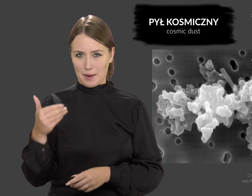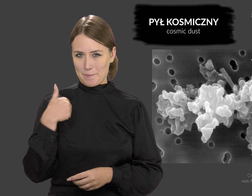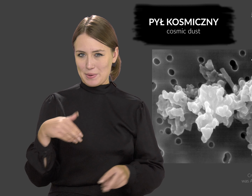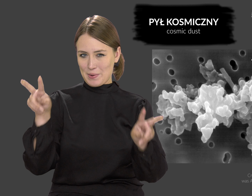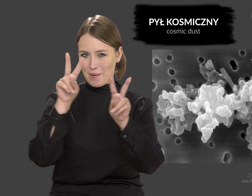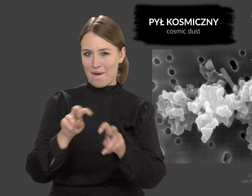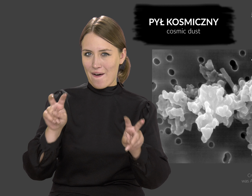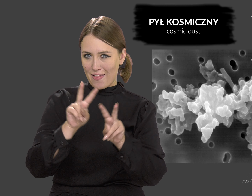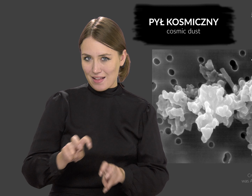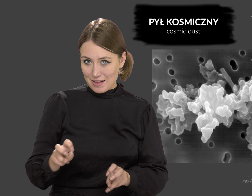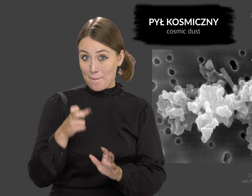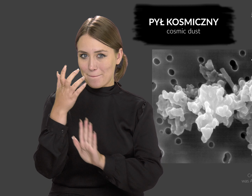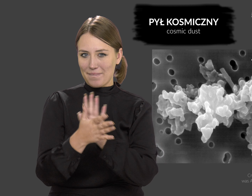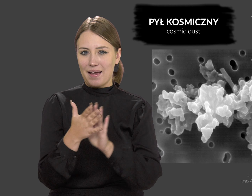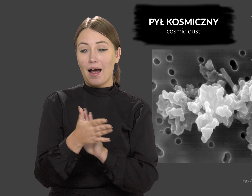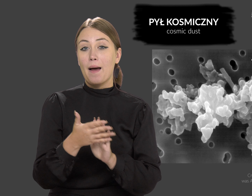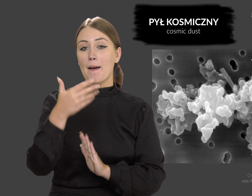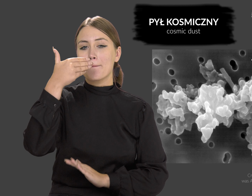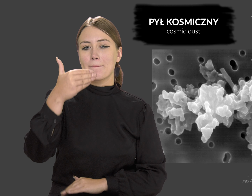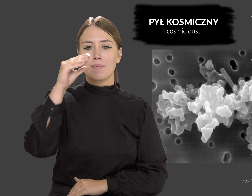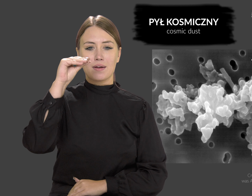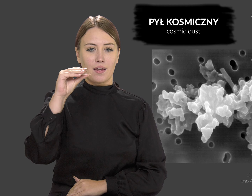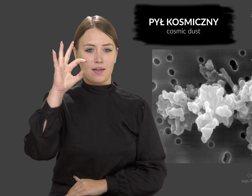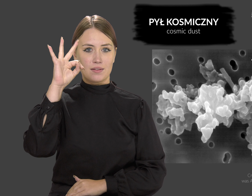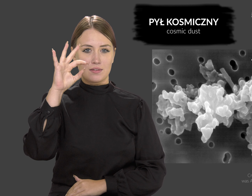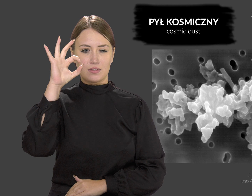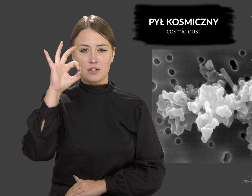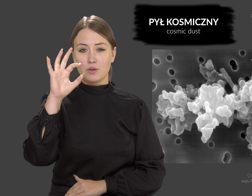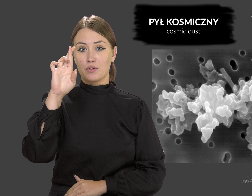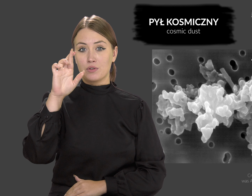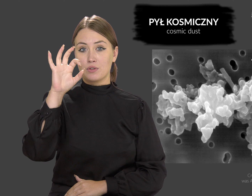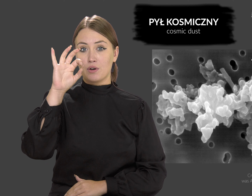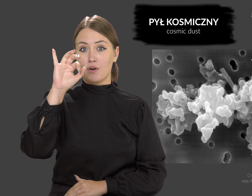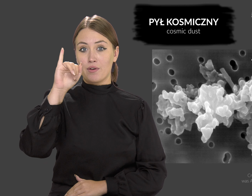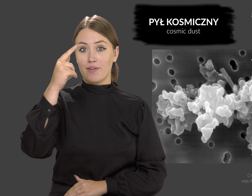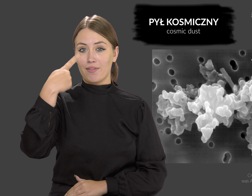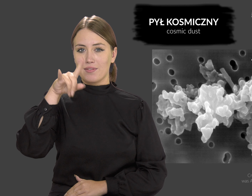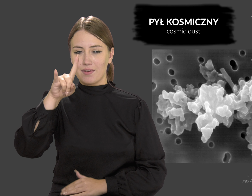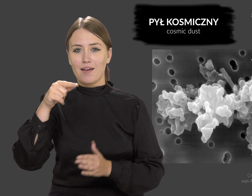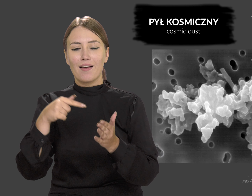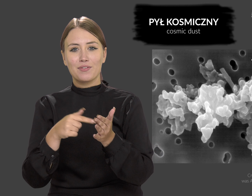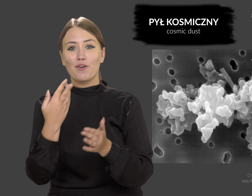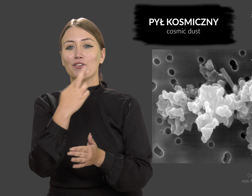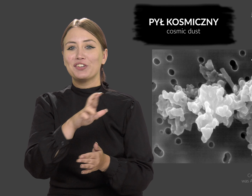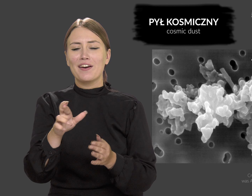We mentioned that meteoroids are objects